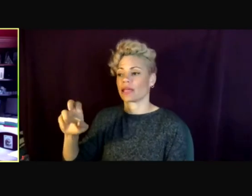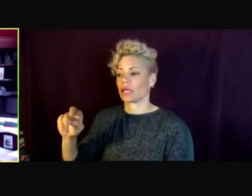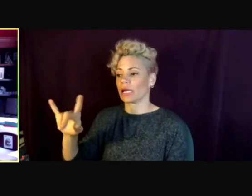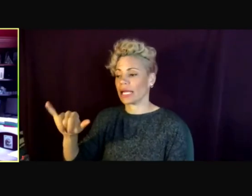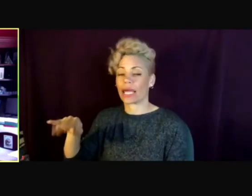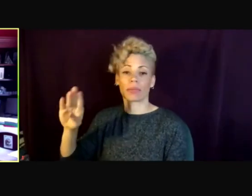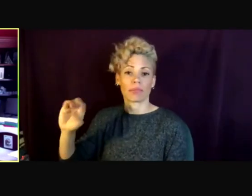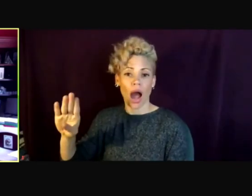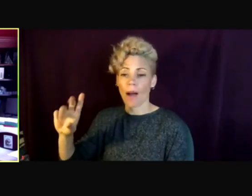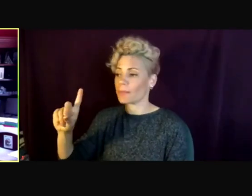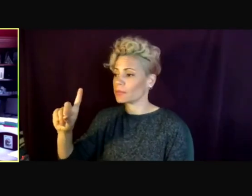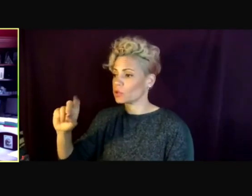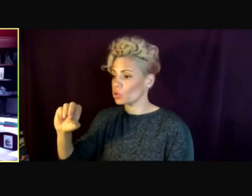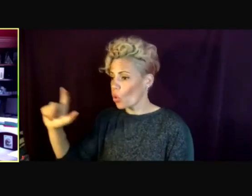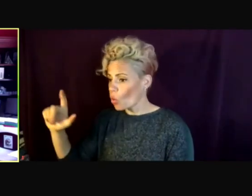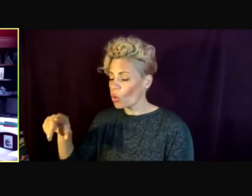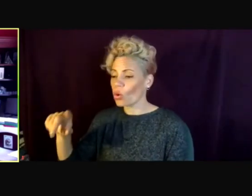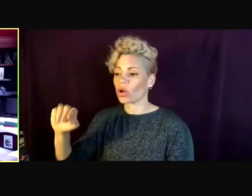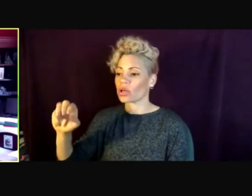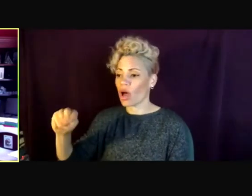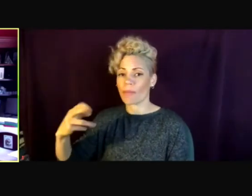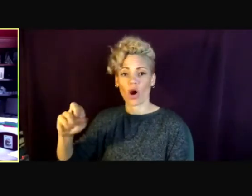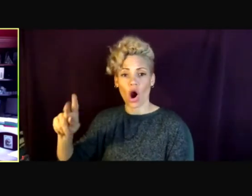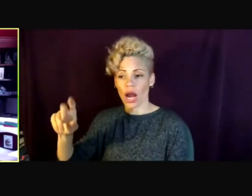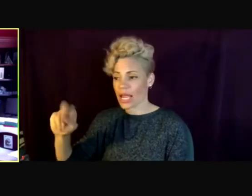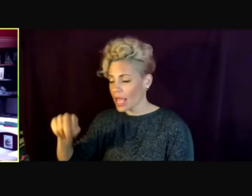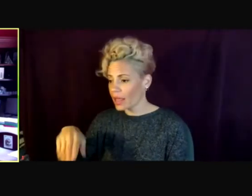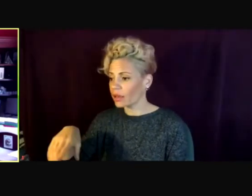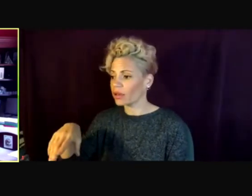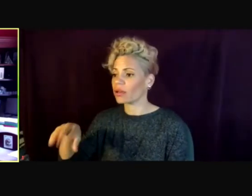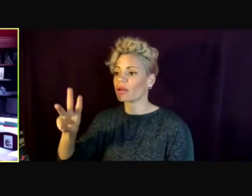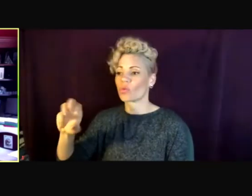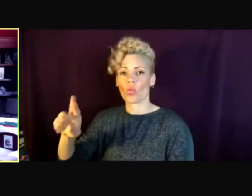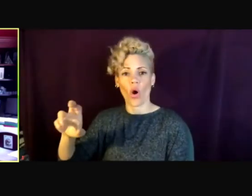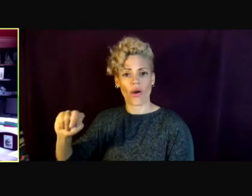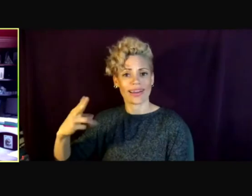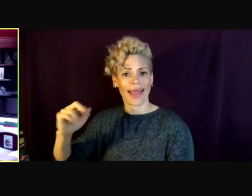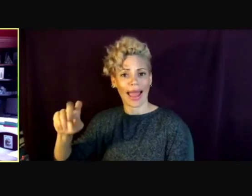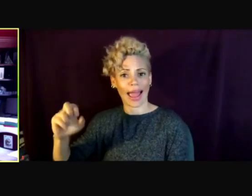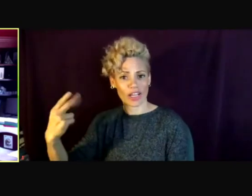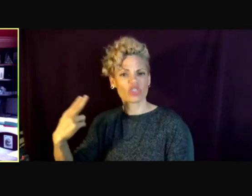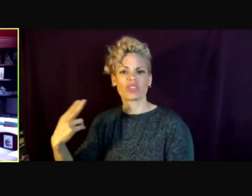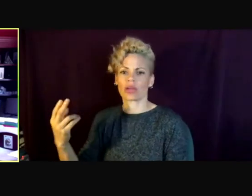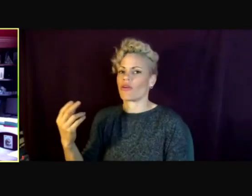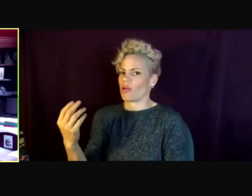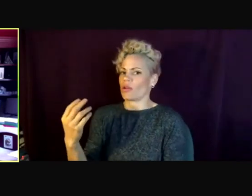Senator Tom Harkin and Senator Orrin Hatch. The four of them, two Democrats, two Republicans,